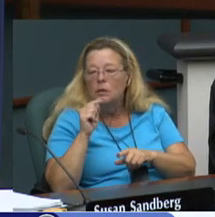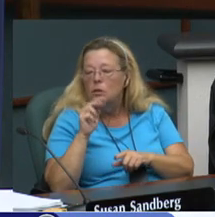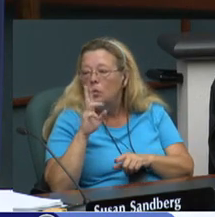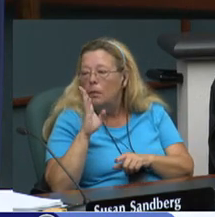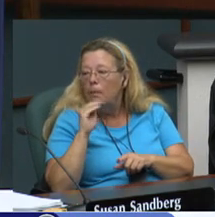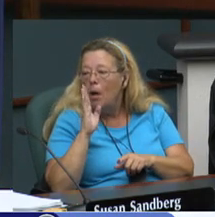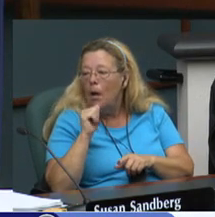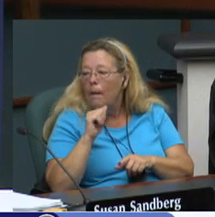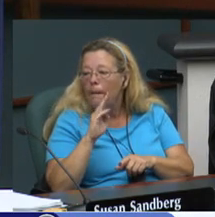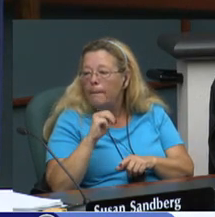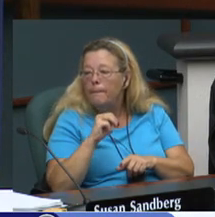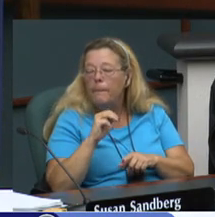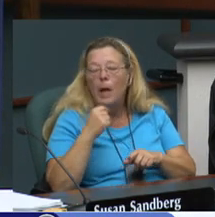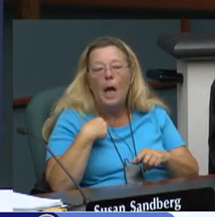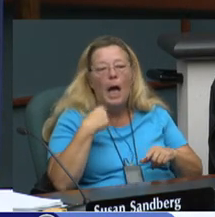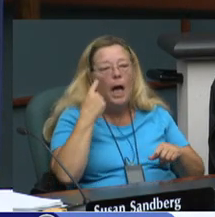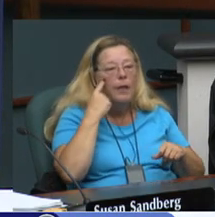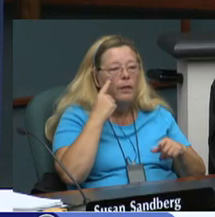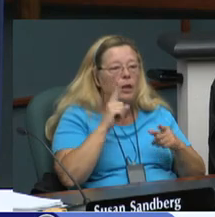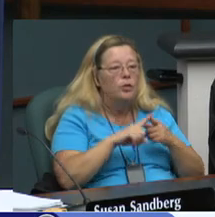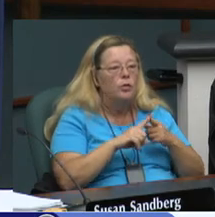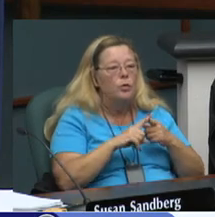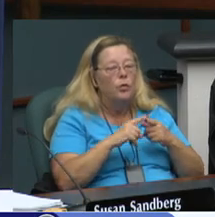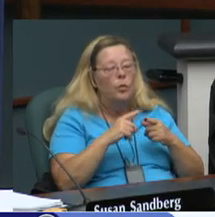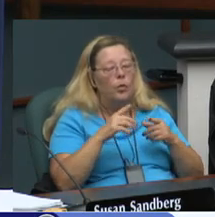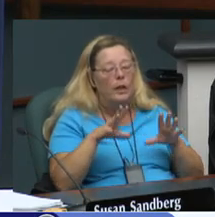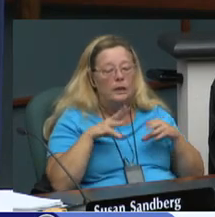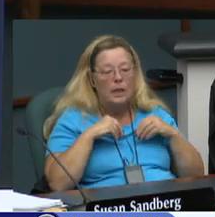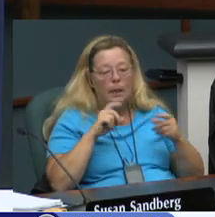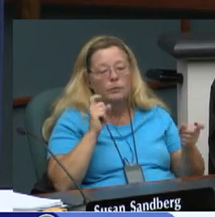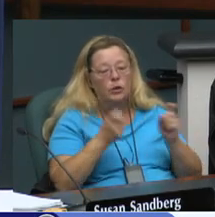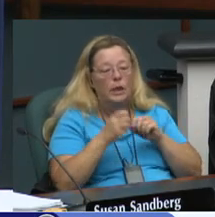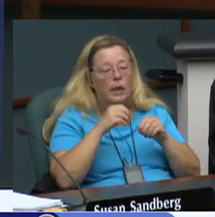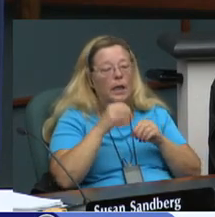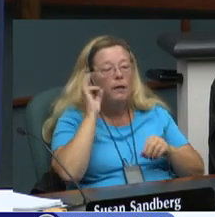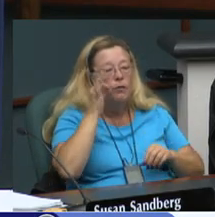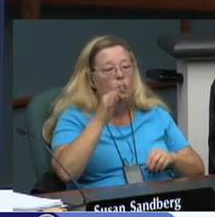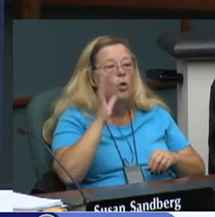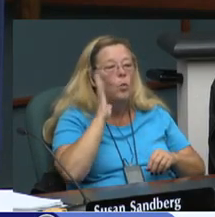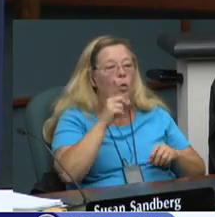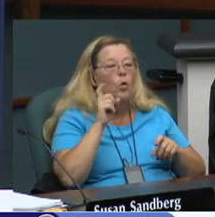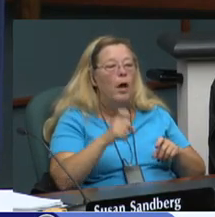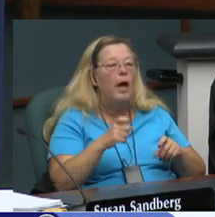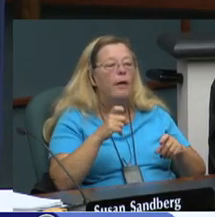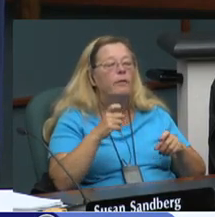in order to cope with change in the future we will need social cohesion we